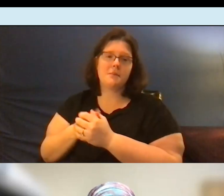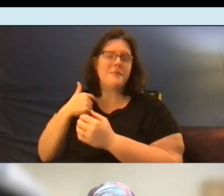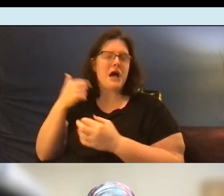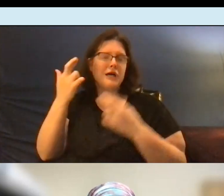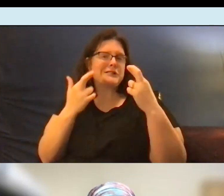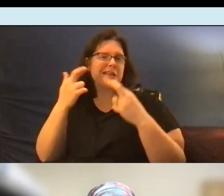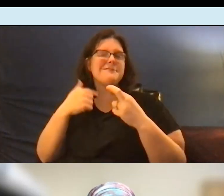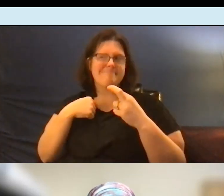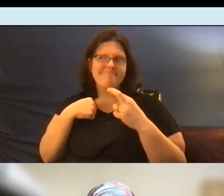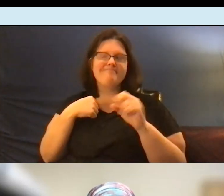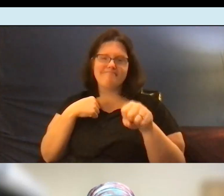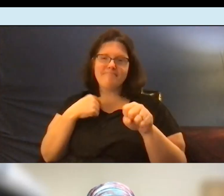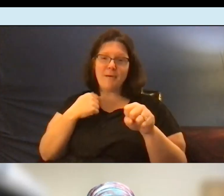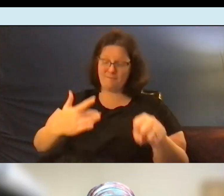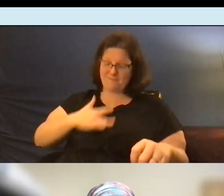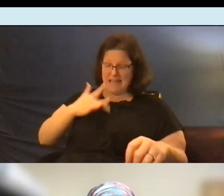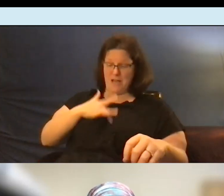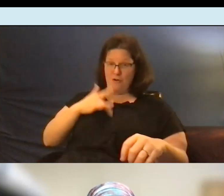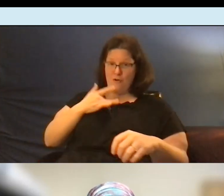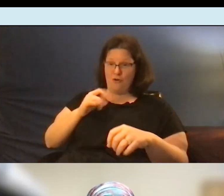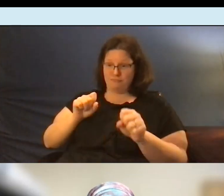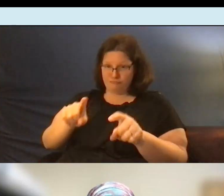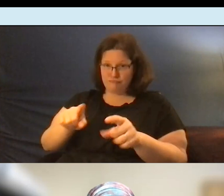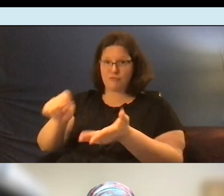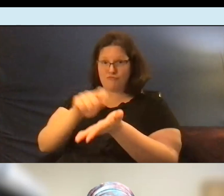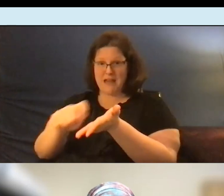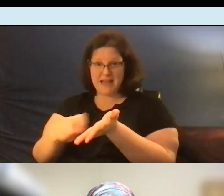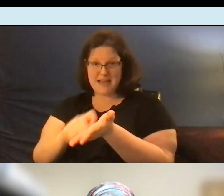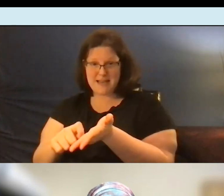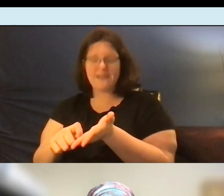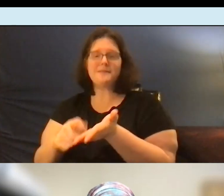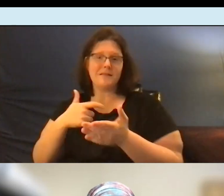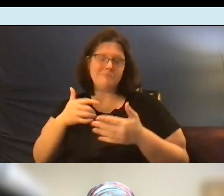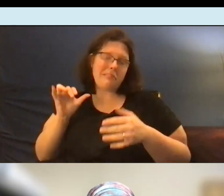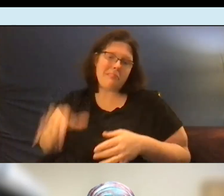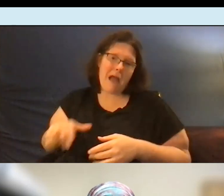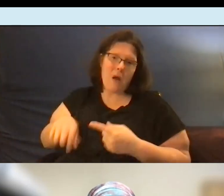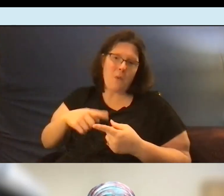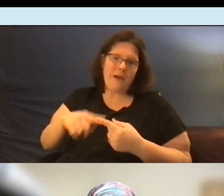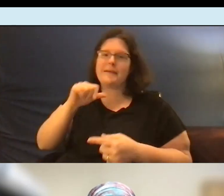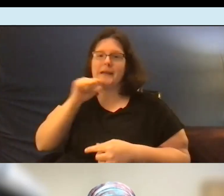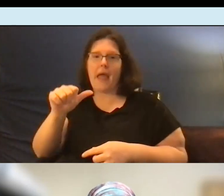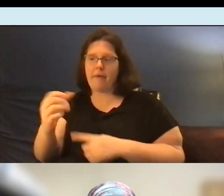write when I feel the energy to write when I feel that um that feeling of wanting to write versus